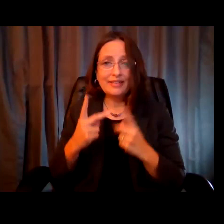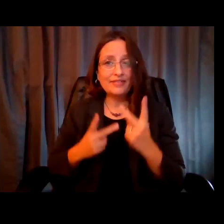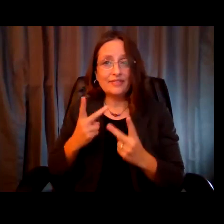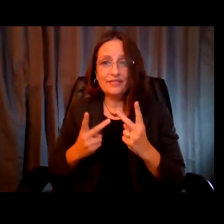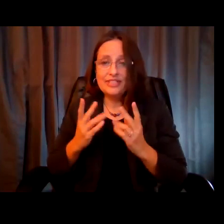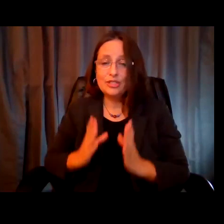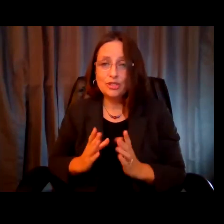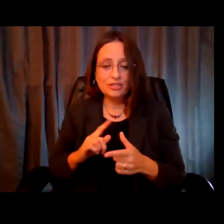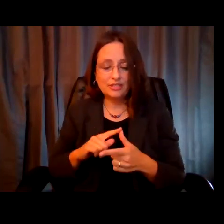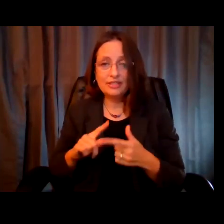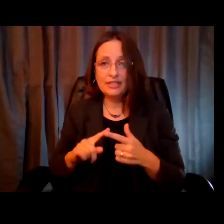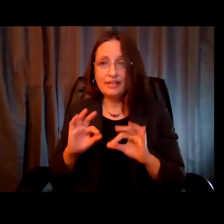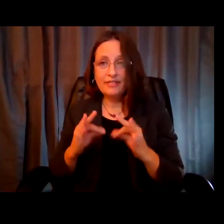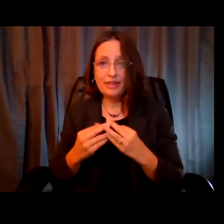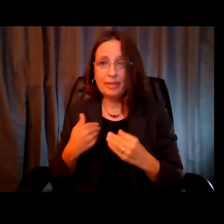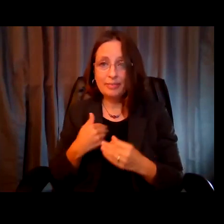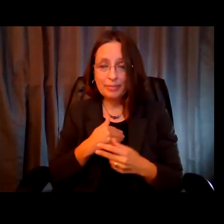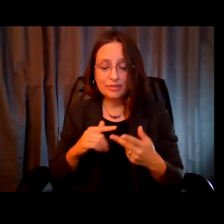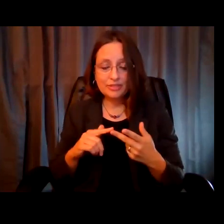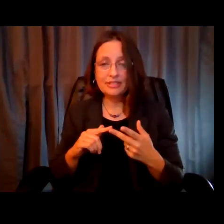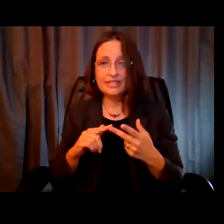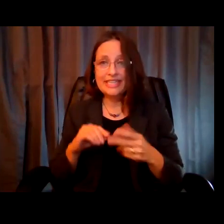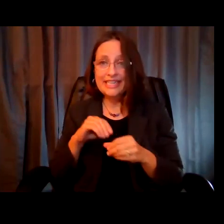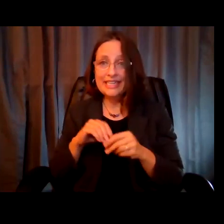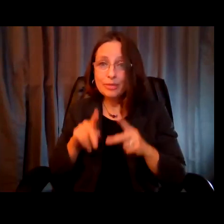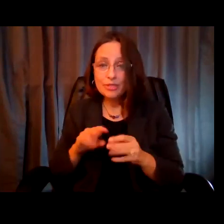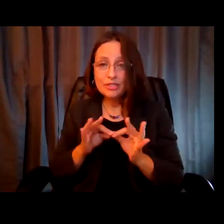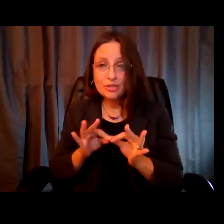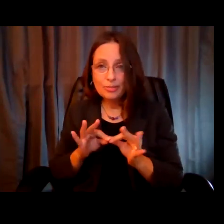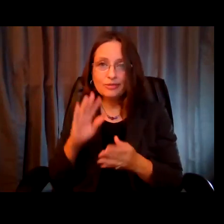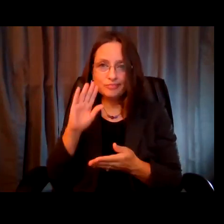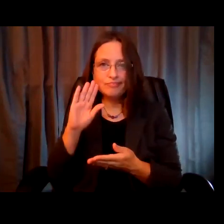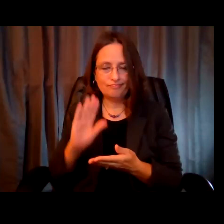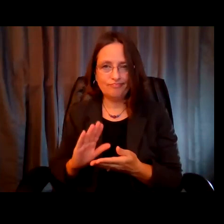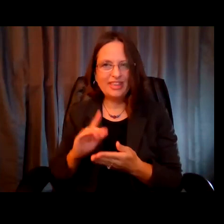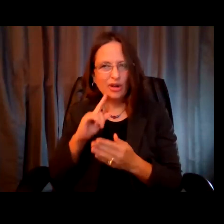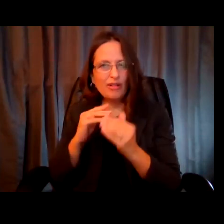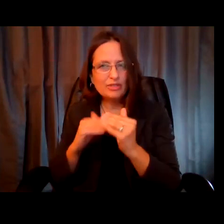and how to optimize things in the moment. Health care is a team sport.